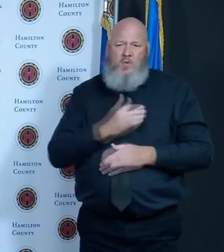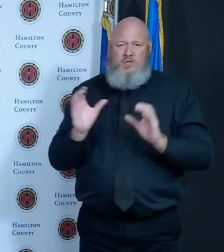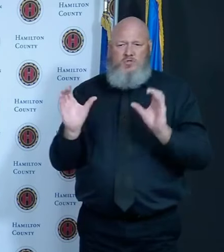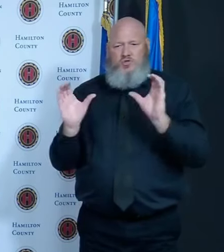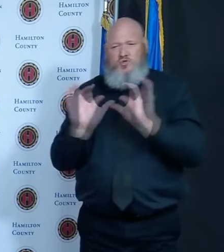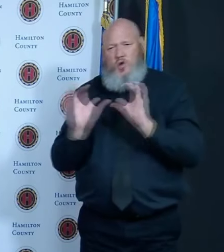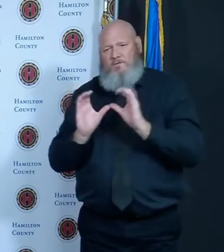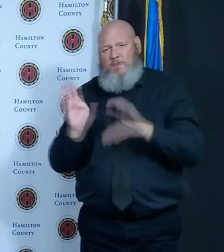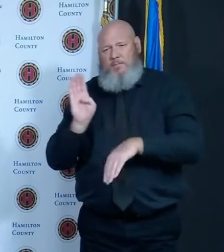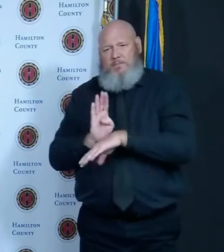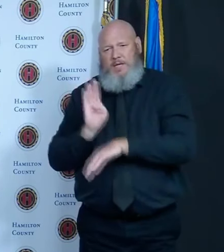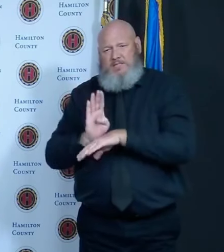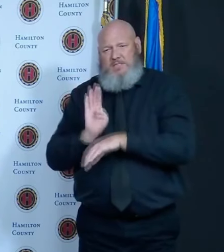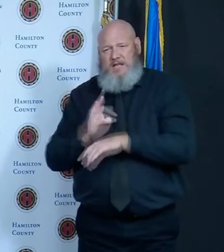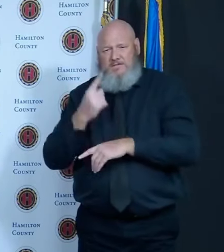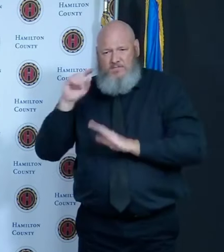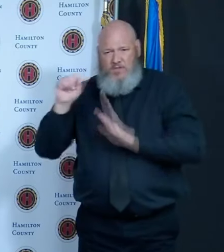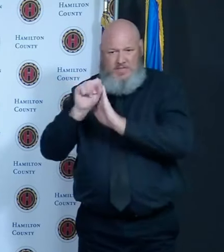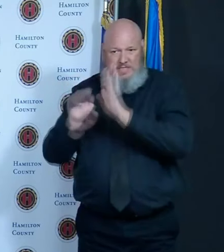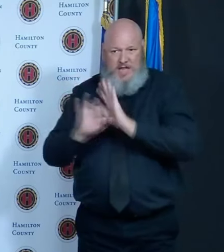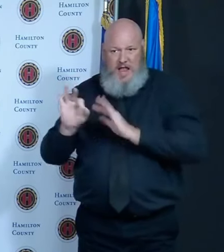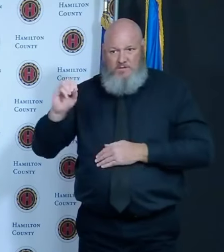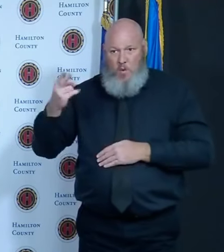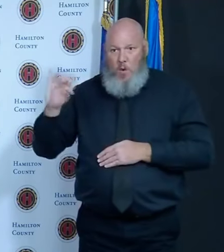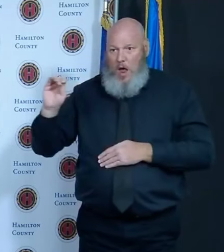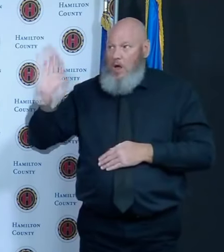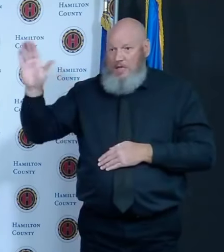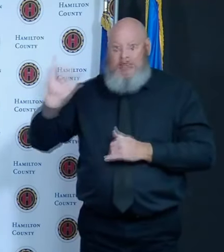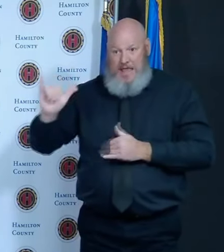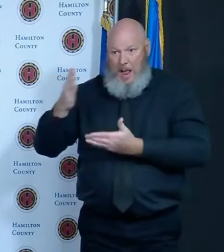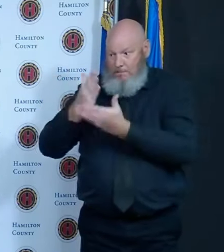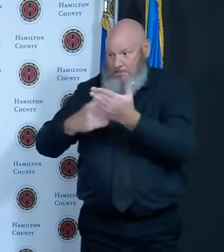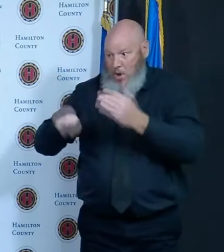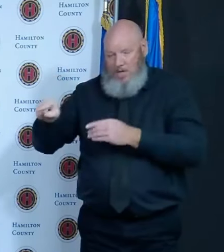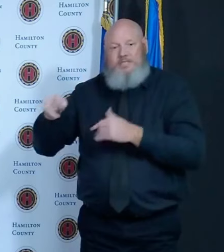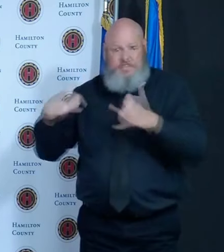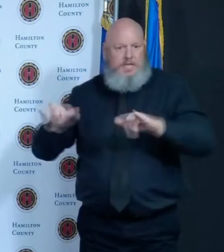Ohio is open and we're also providing technical assistance for companies who